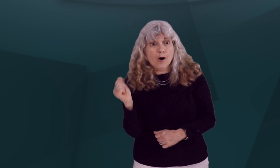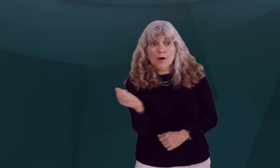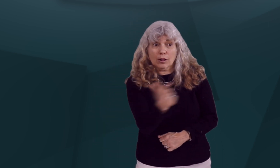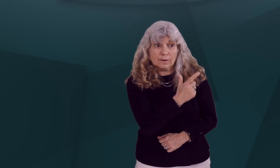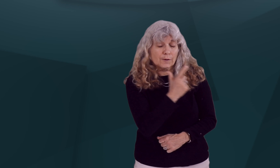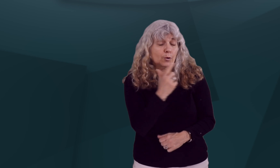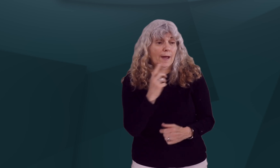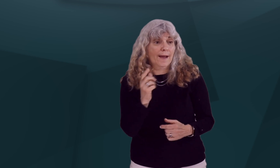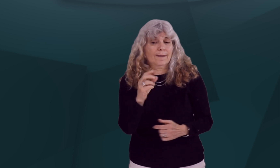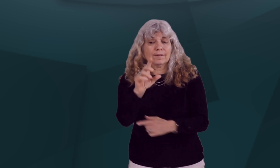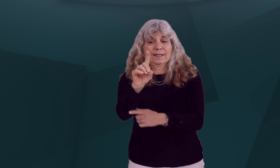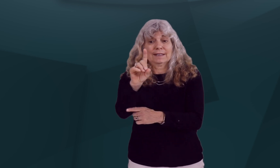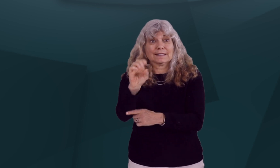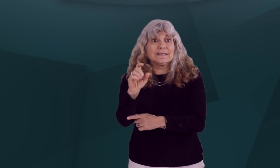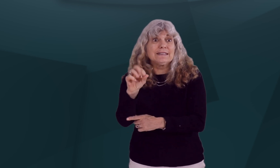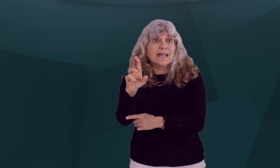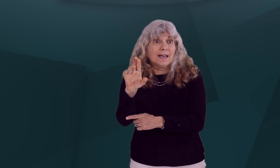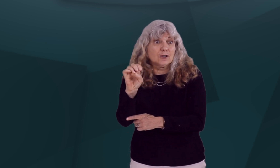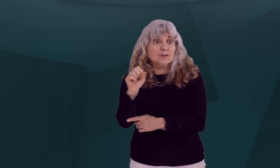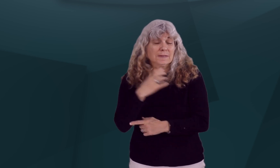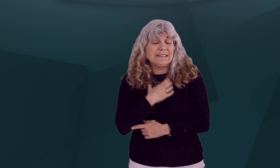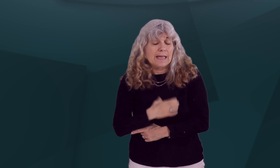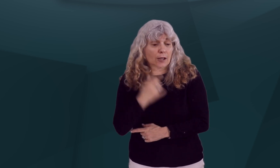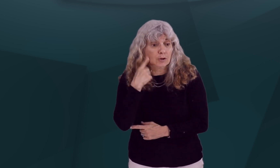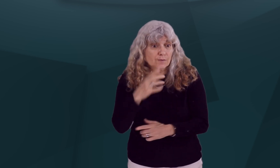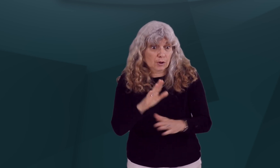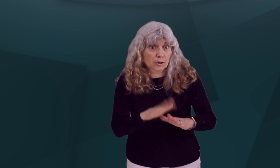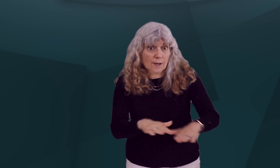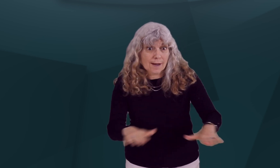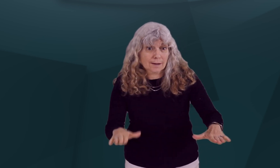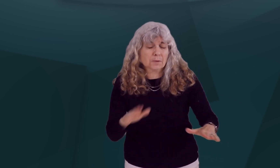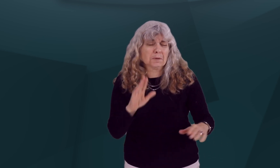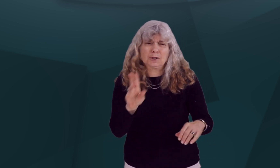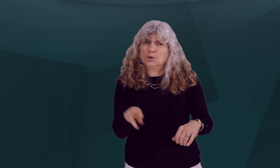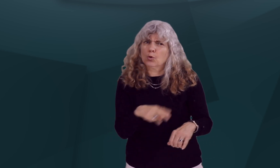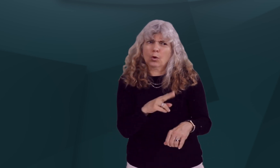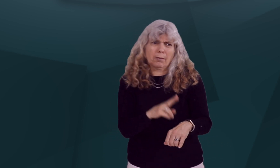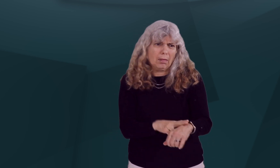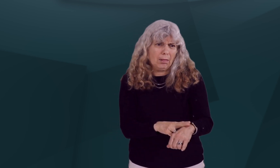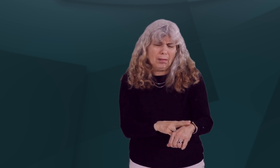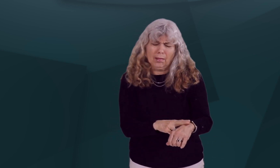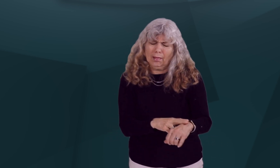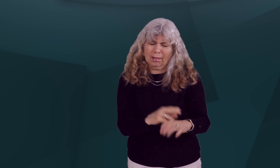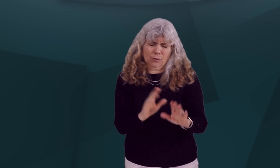All of you parents have desires for your child -- a perfectly normal feeling.